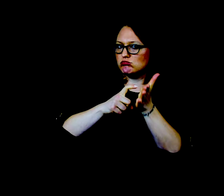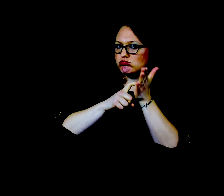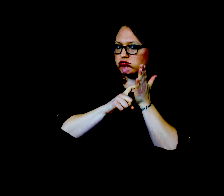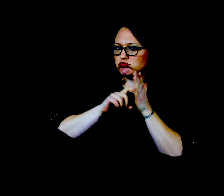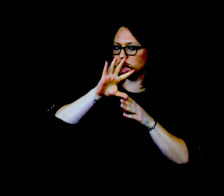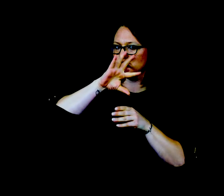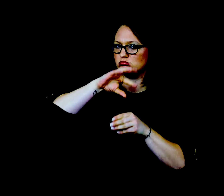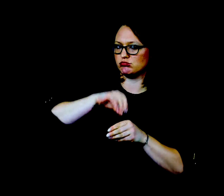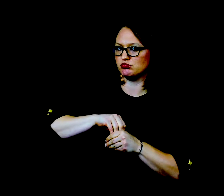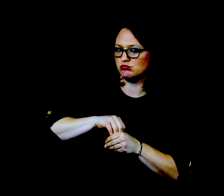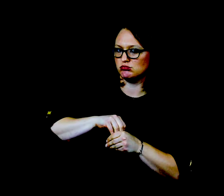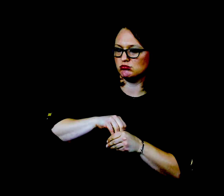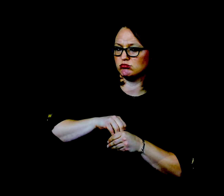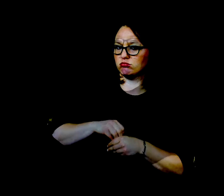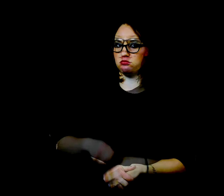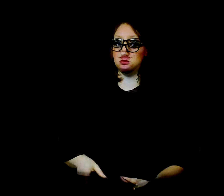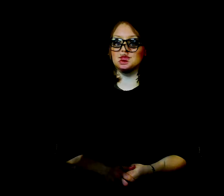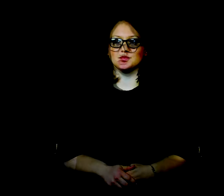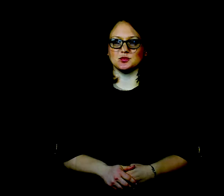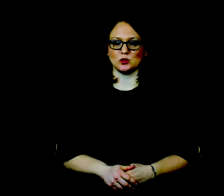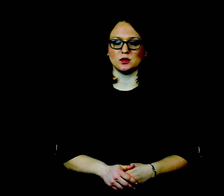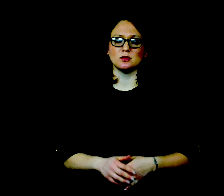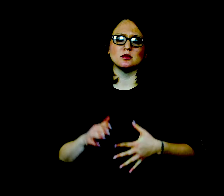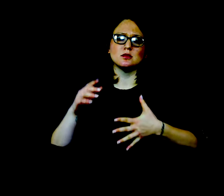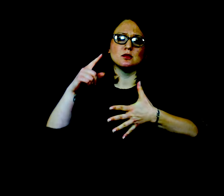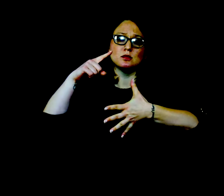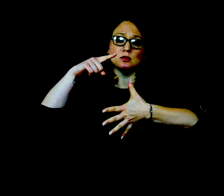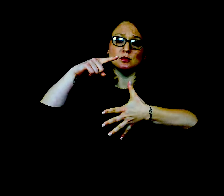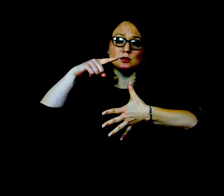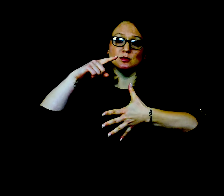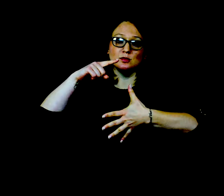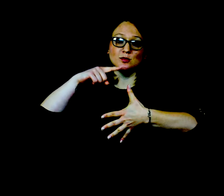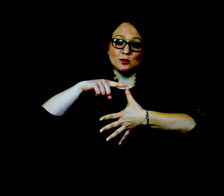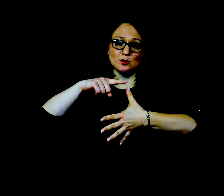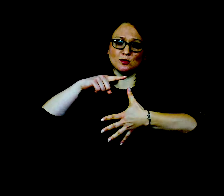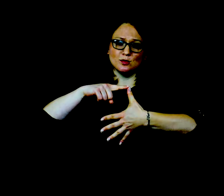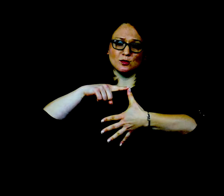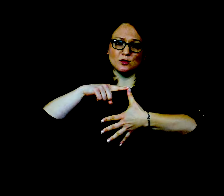1) An advisory committee with Deaf, Hard of Hearing,